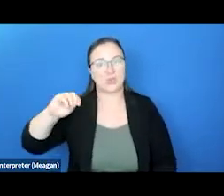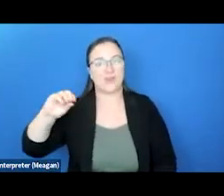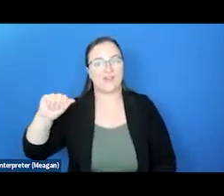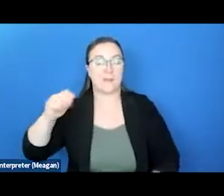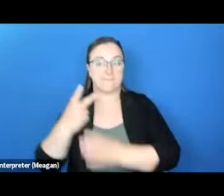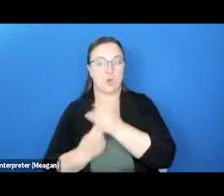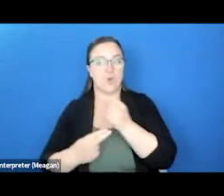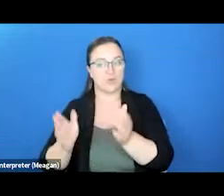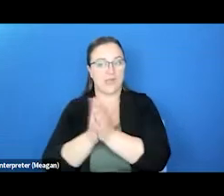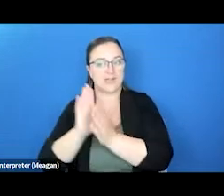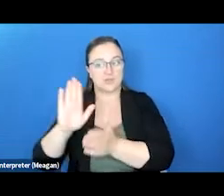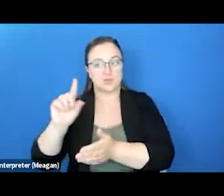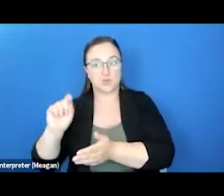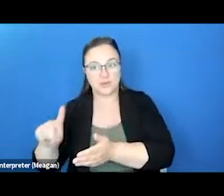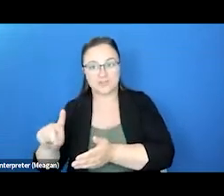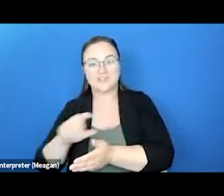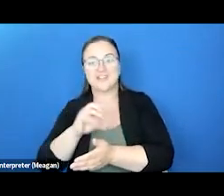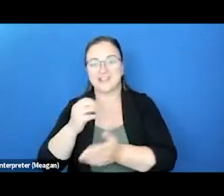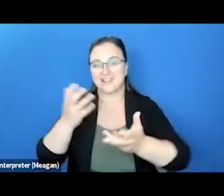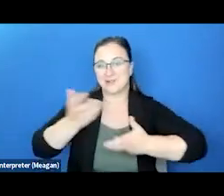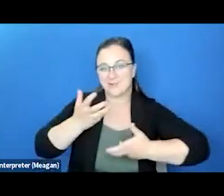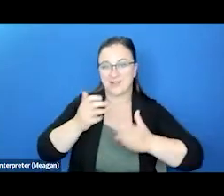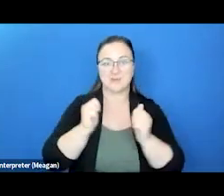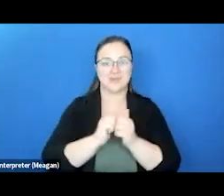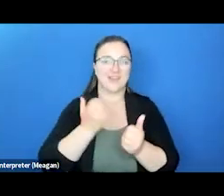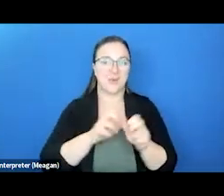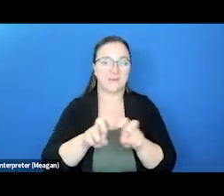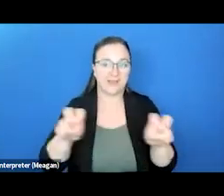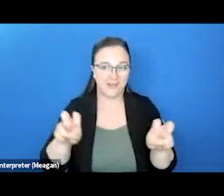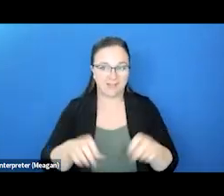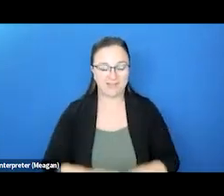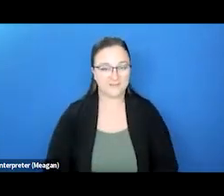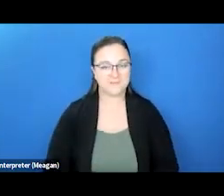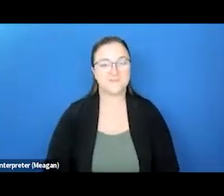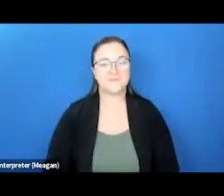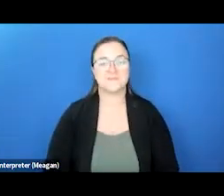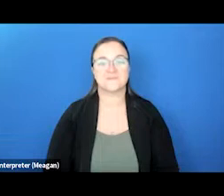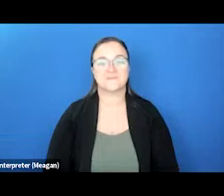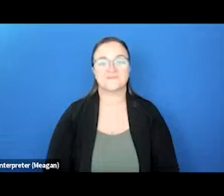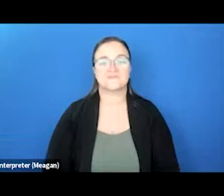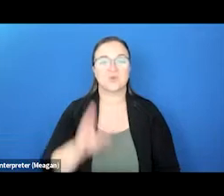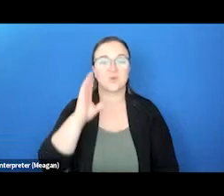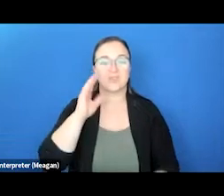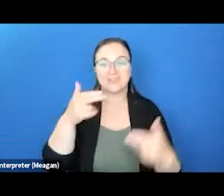ask your questions and interact with our panelists today, we have the slides available now you'll see,